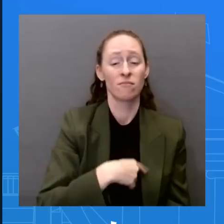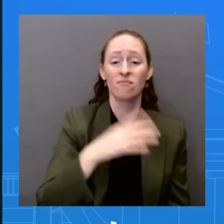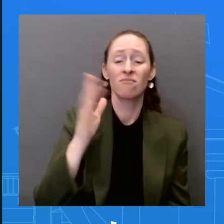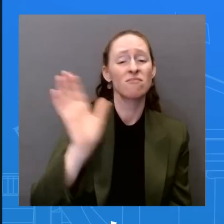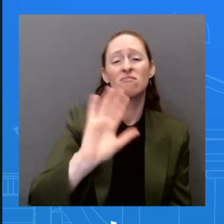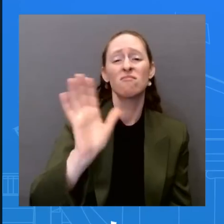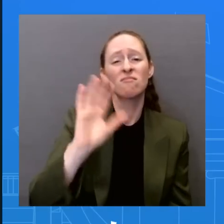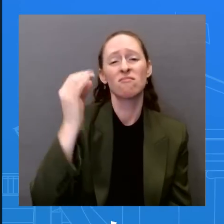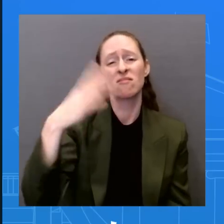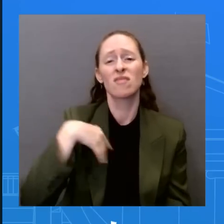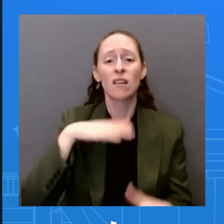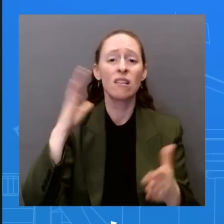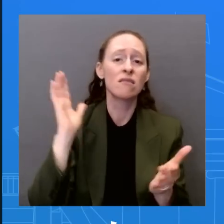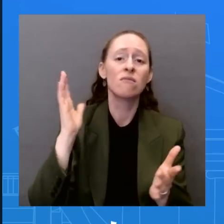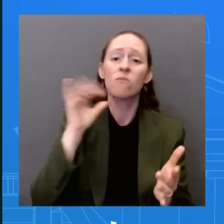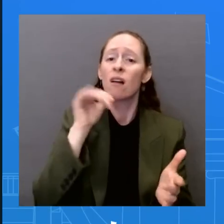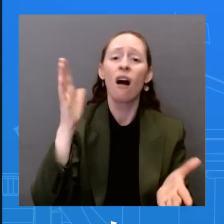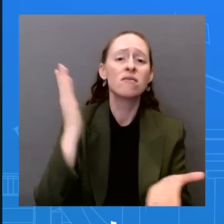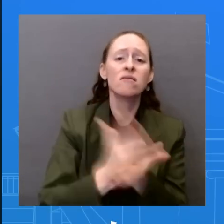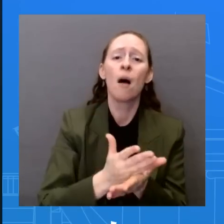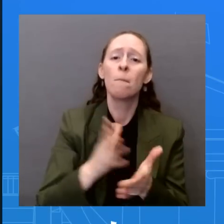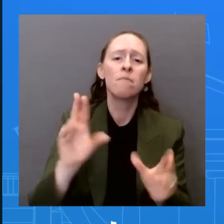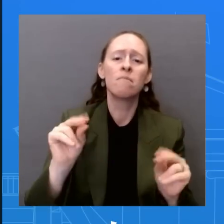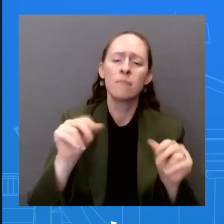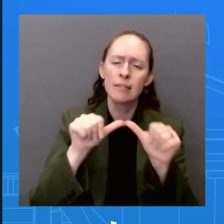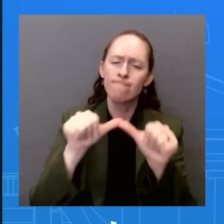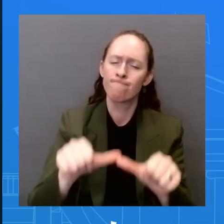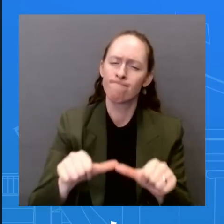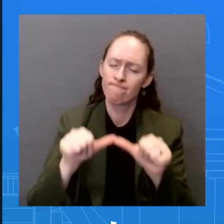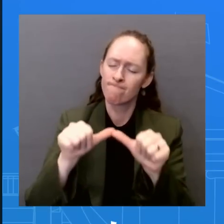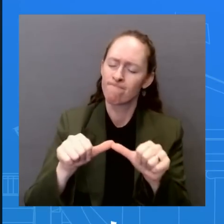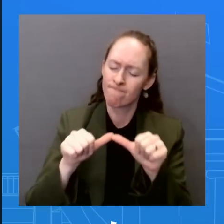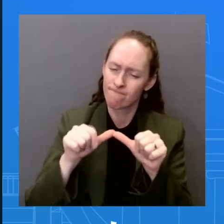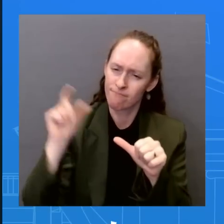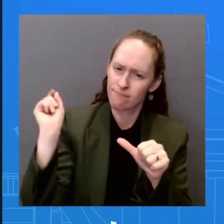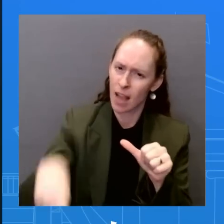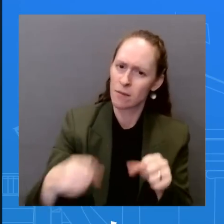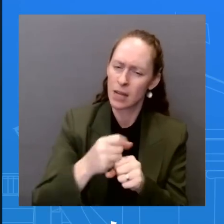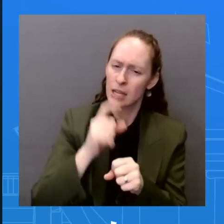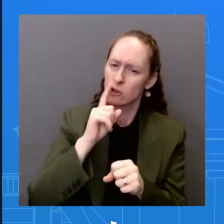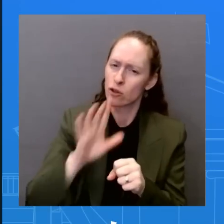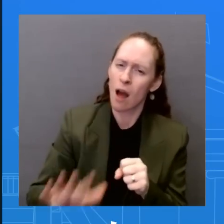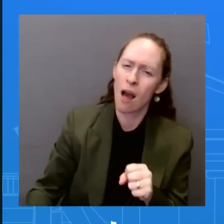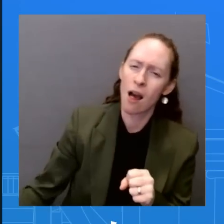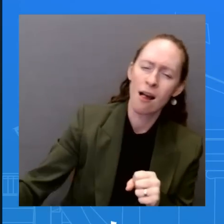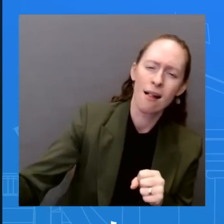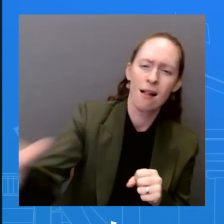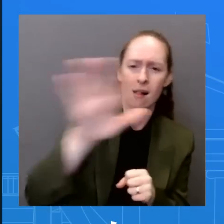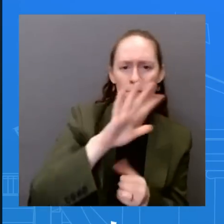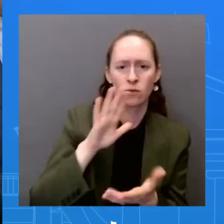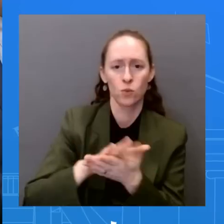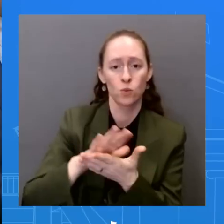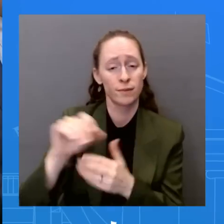or safe places. Okay, with that, Seung Min. The Press: Thank you. Can you talk about how involved